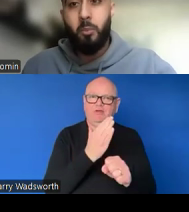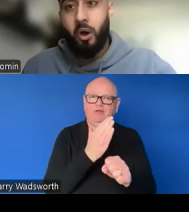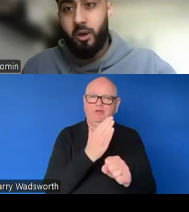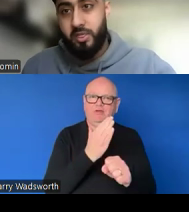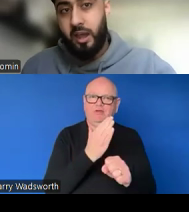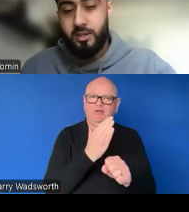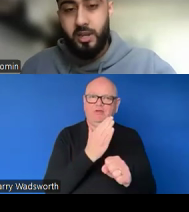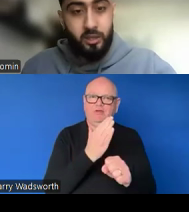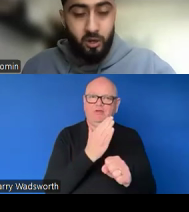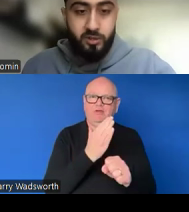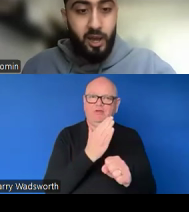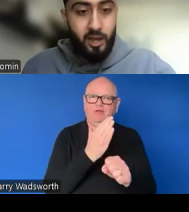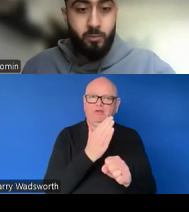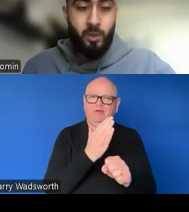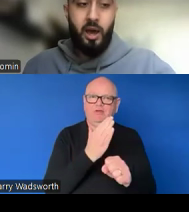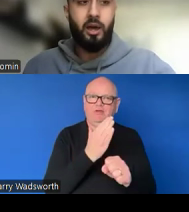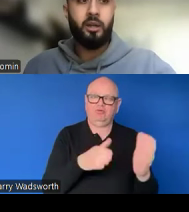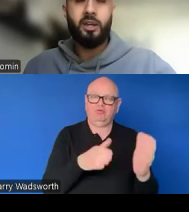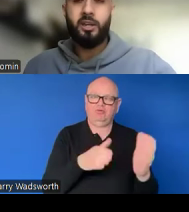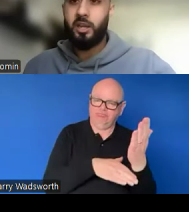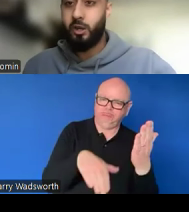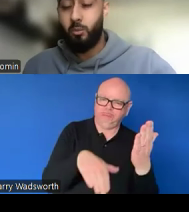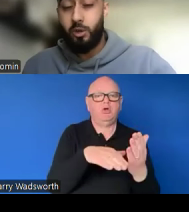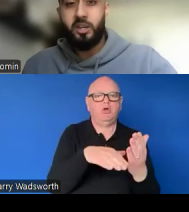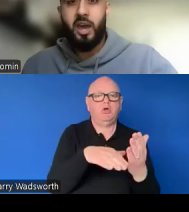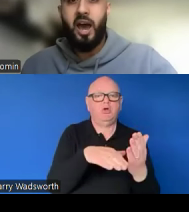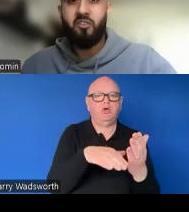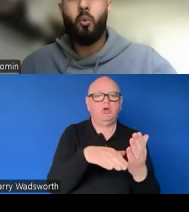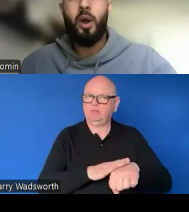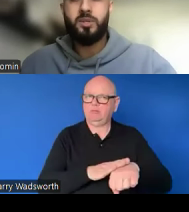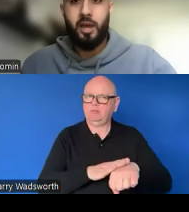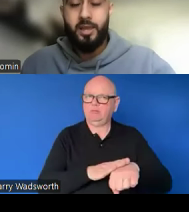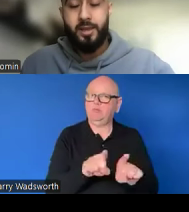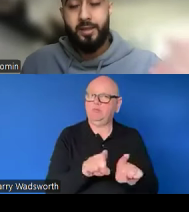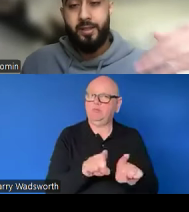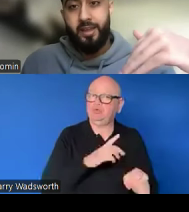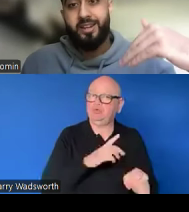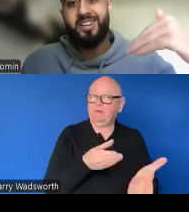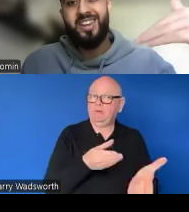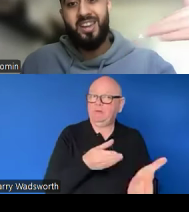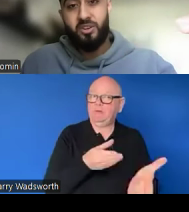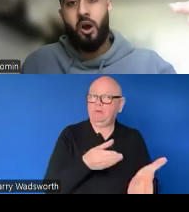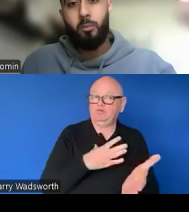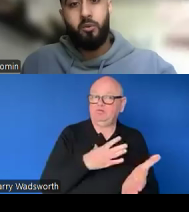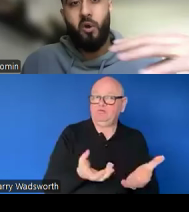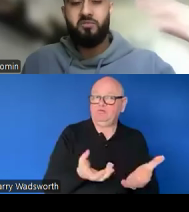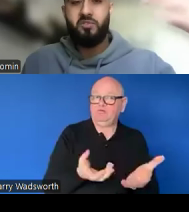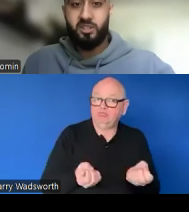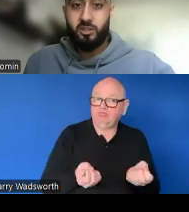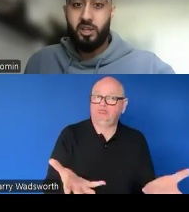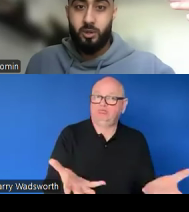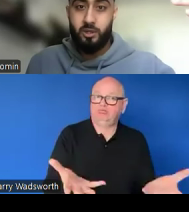but that can take a lot of time, and it can take a lot of money to have your website near the top for every single keyword.